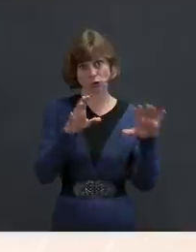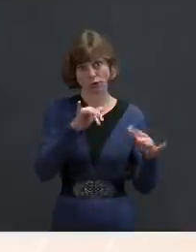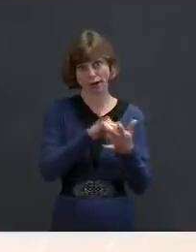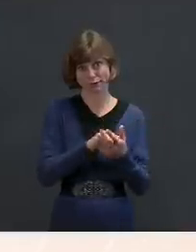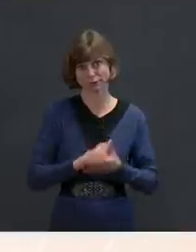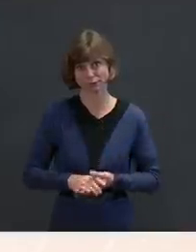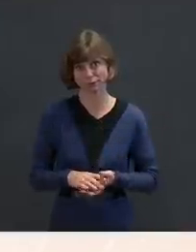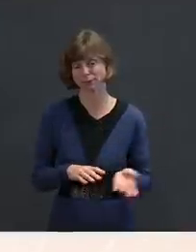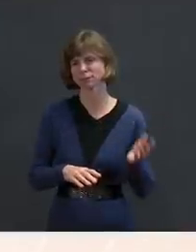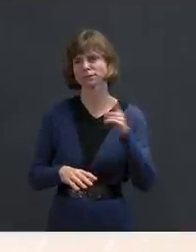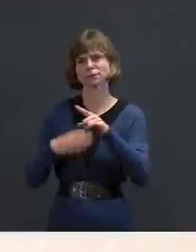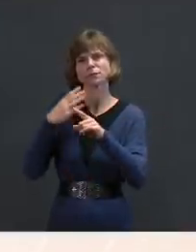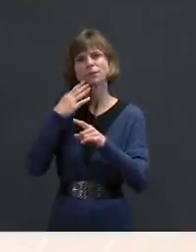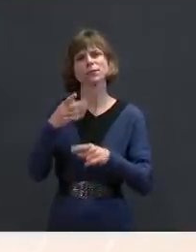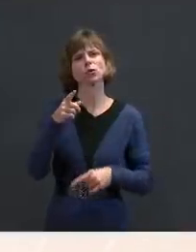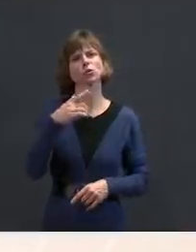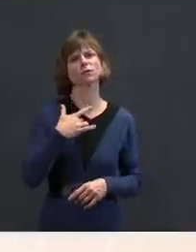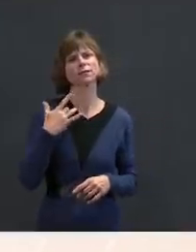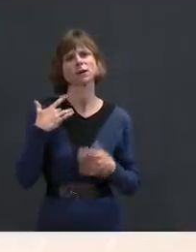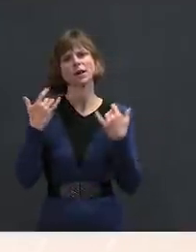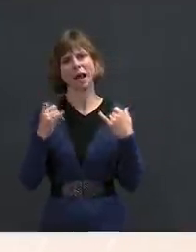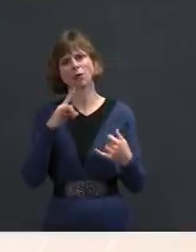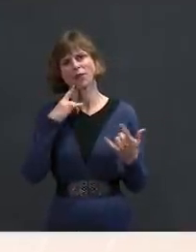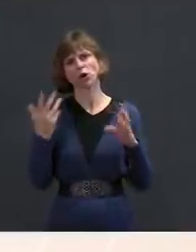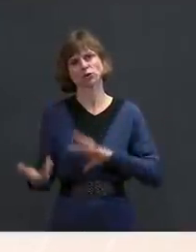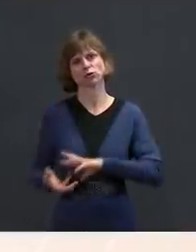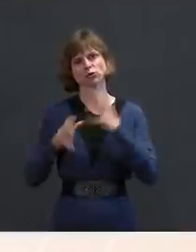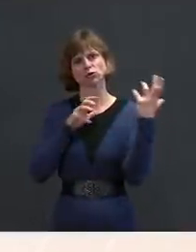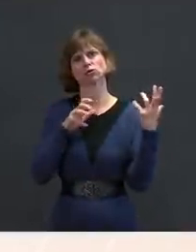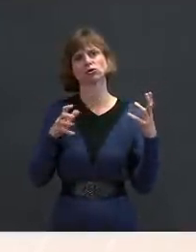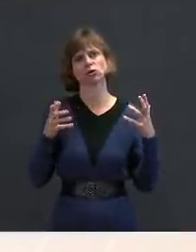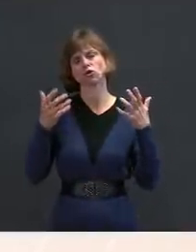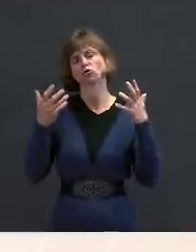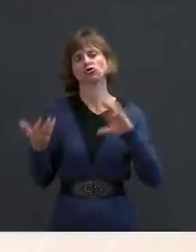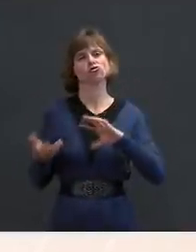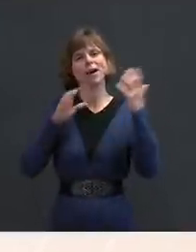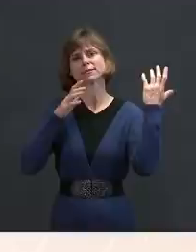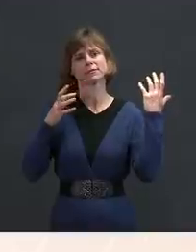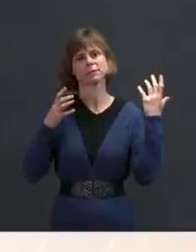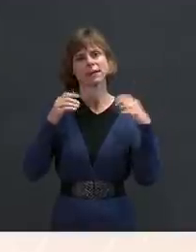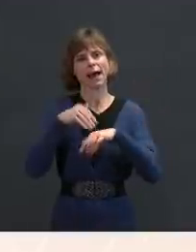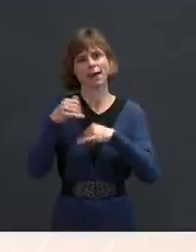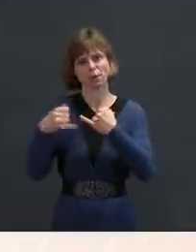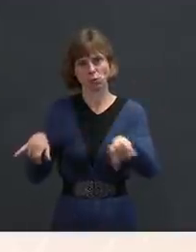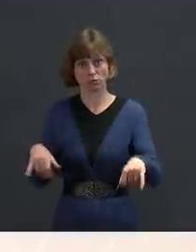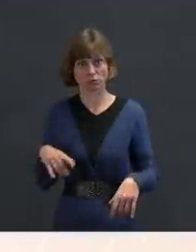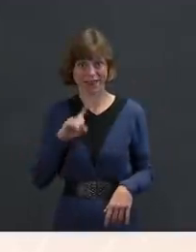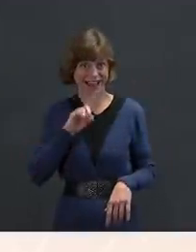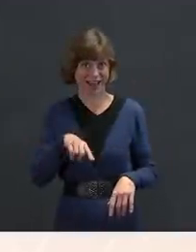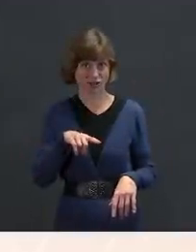Do you believe that right now there is a crisis at the border? Secretary Mayorkas: I think that the -- the answer is no.